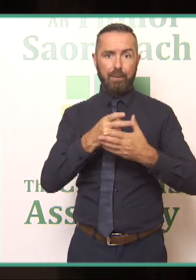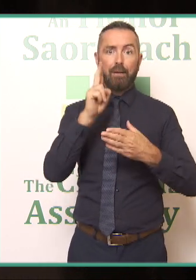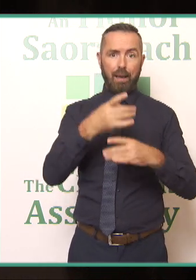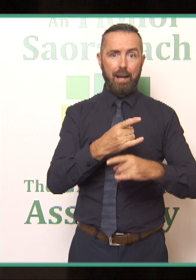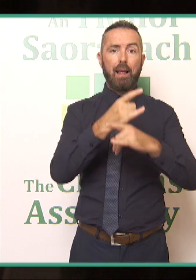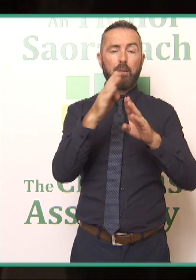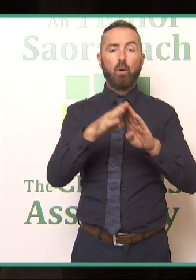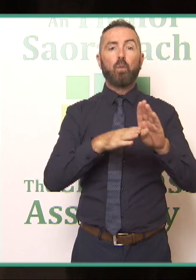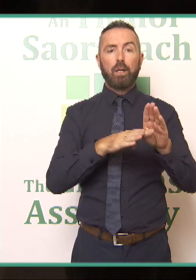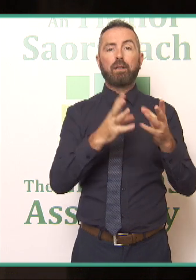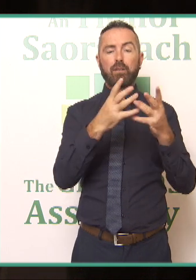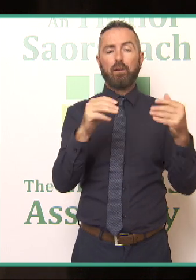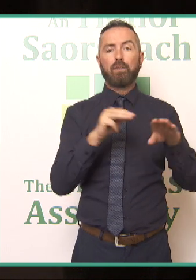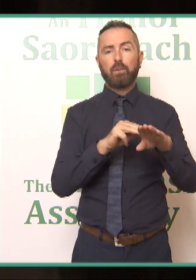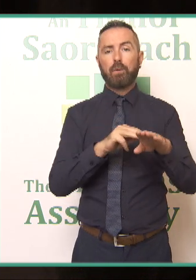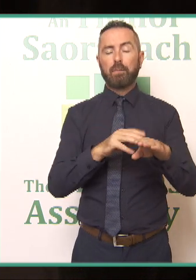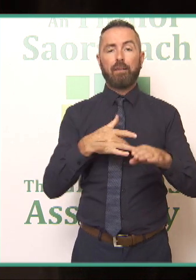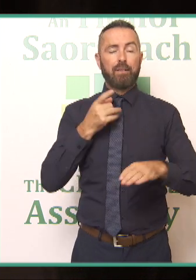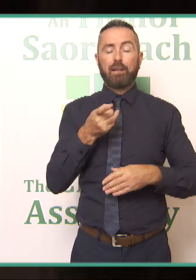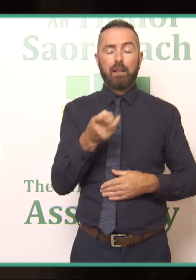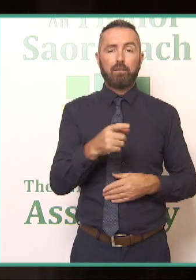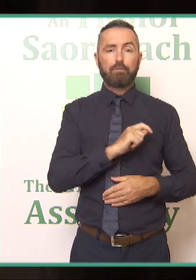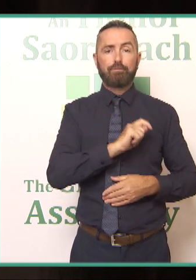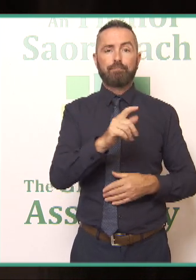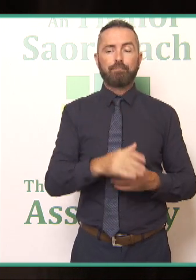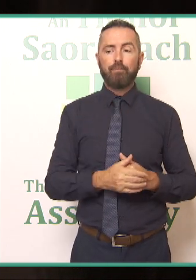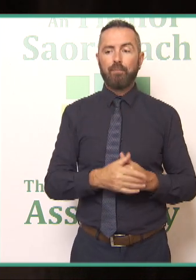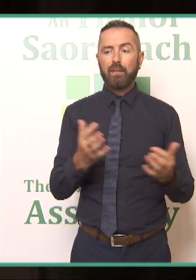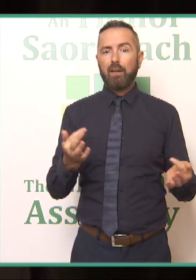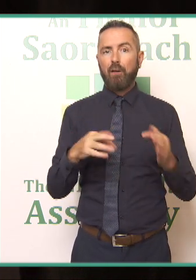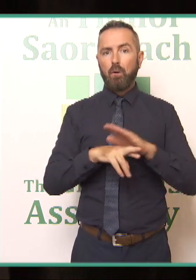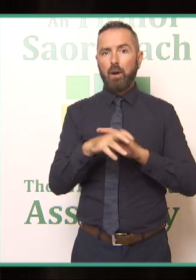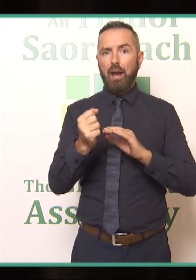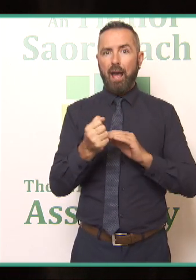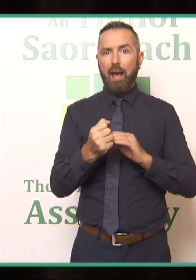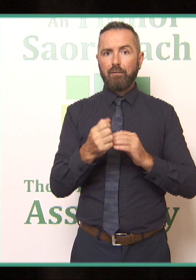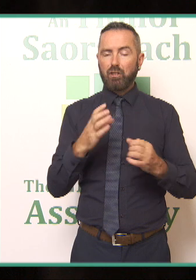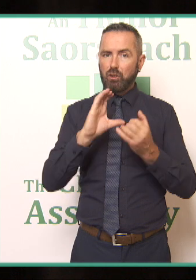and being absolutely real and I think Farmers have the keys to unlocking the solutions to this